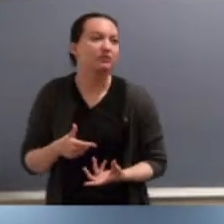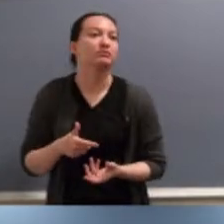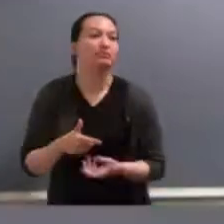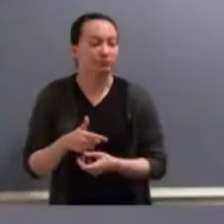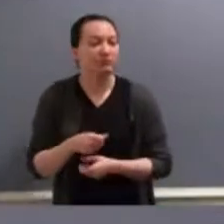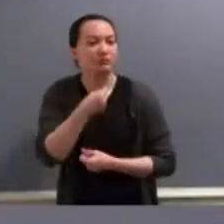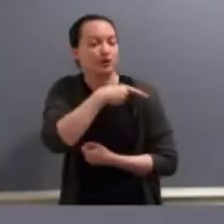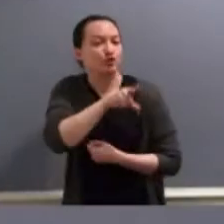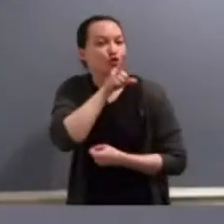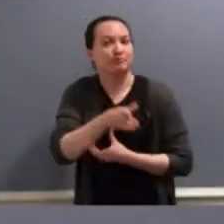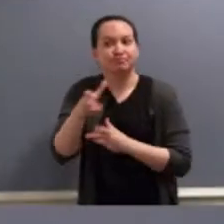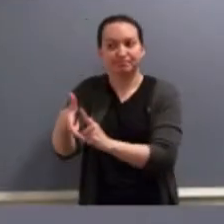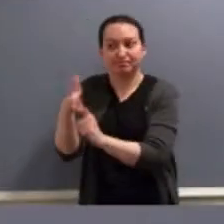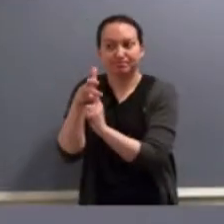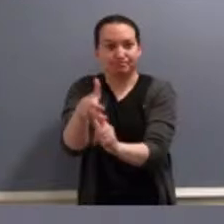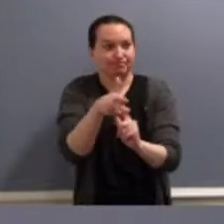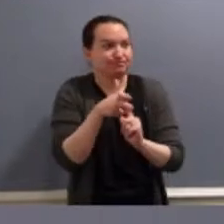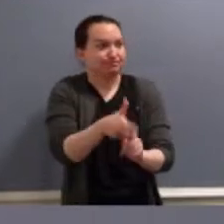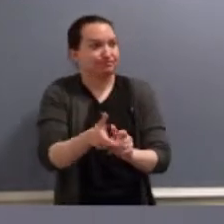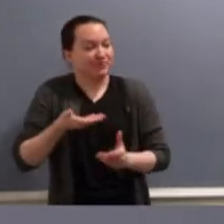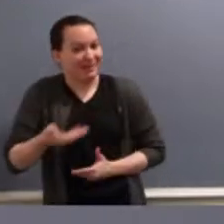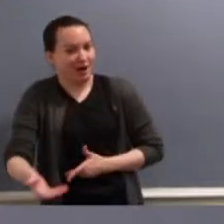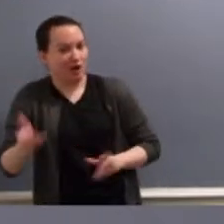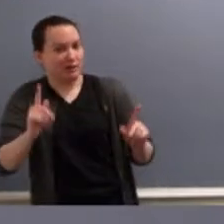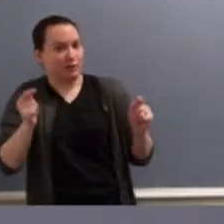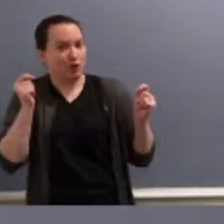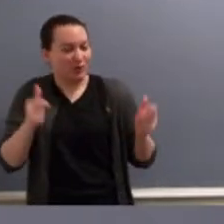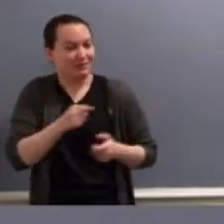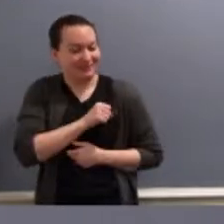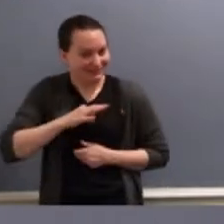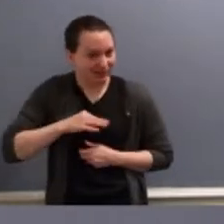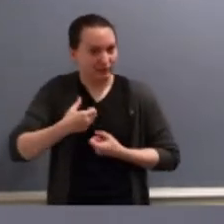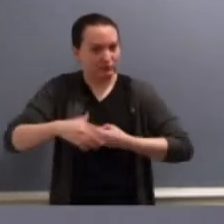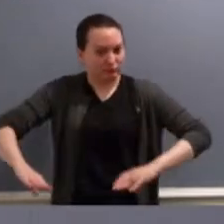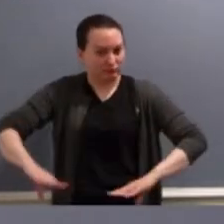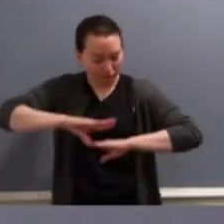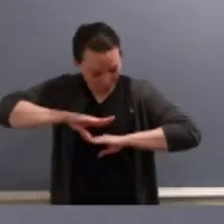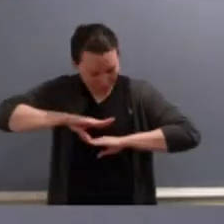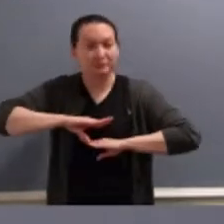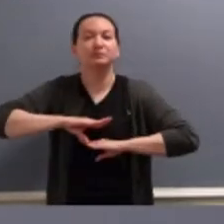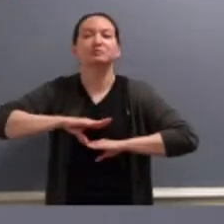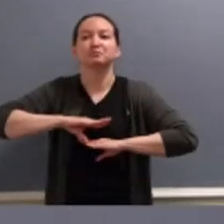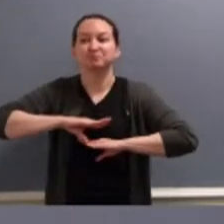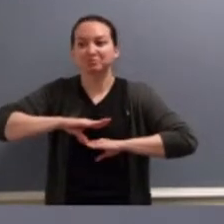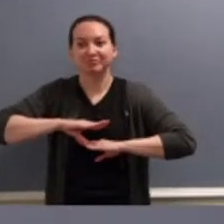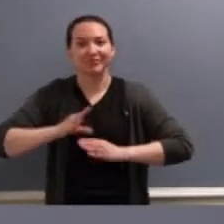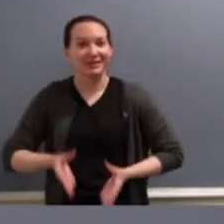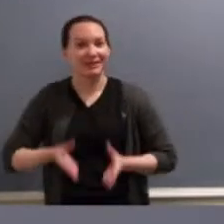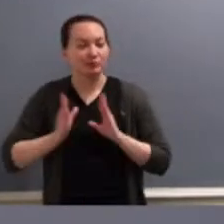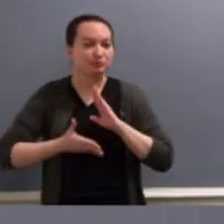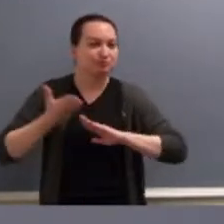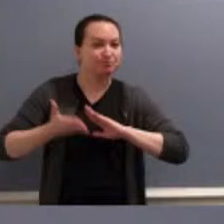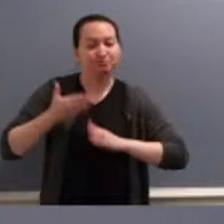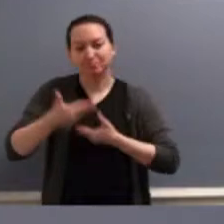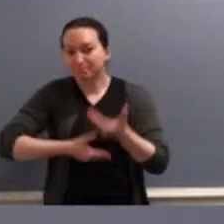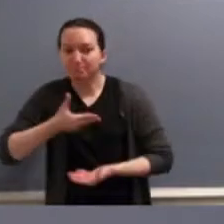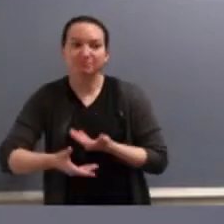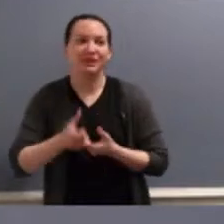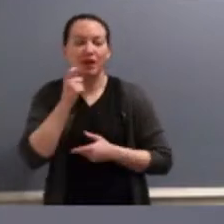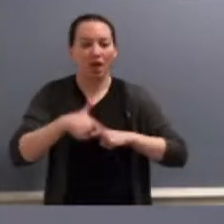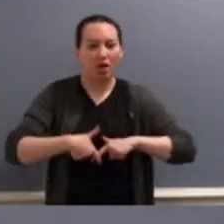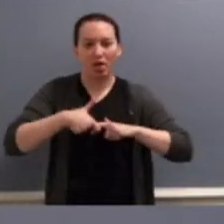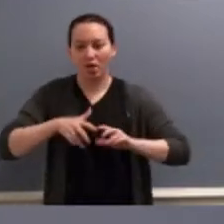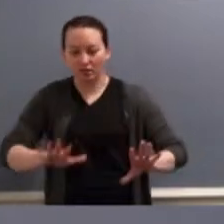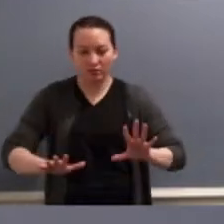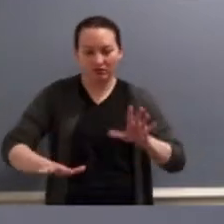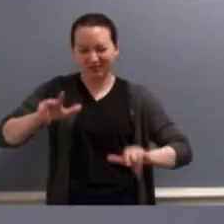bring some people in quickly to restaff the office in a way that allows it to keep moving as it has